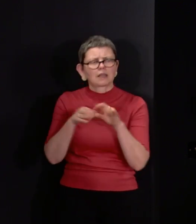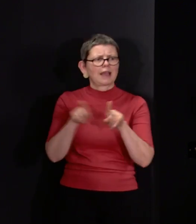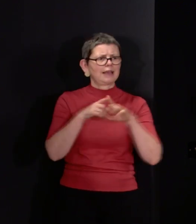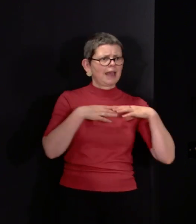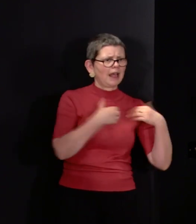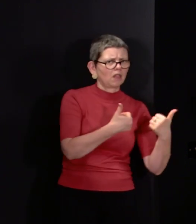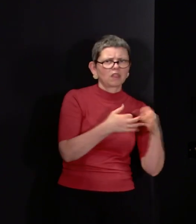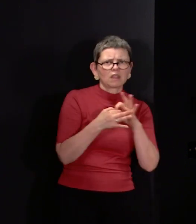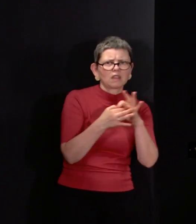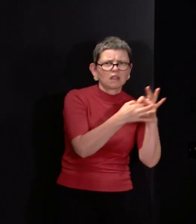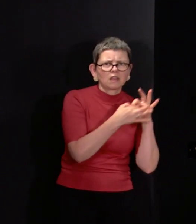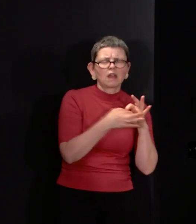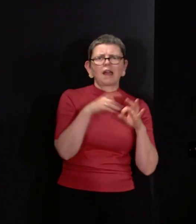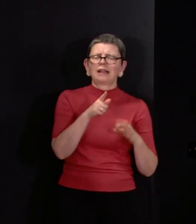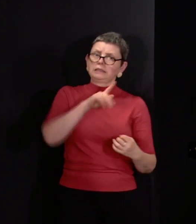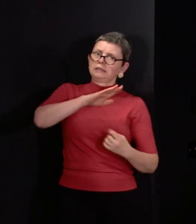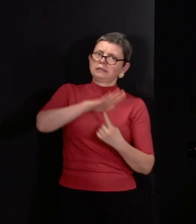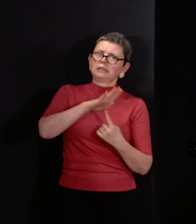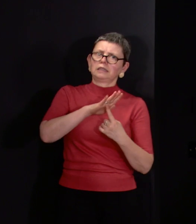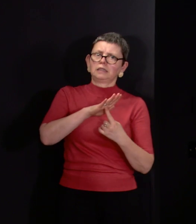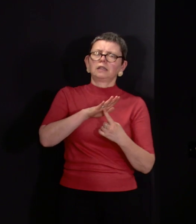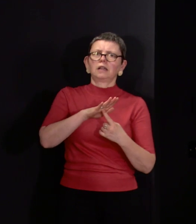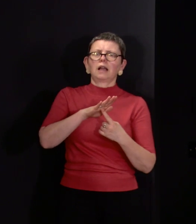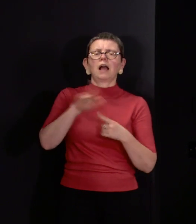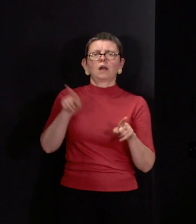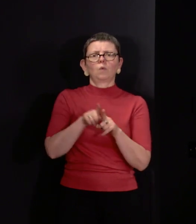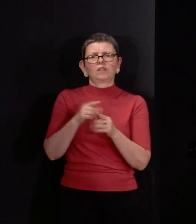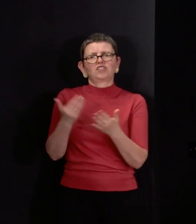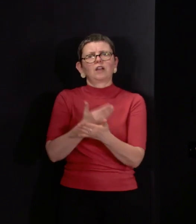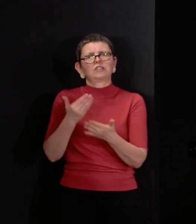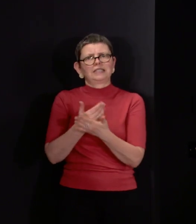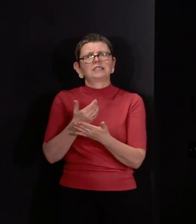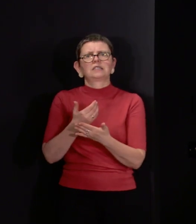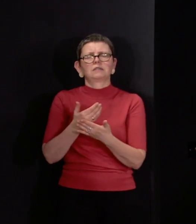and crucially, absolutely crucially with the third sector, with Scottish Women's Aid, with